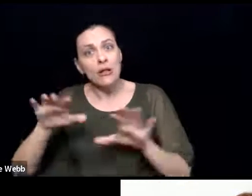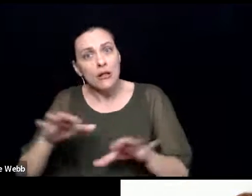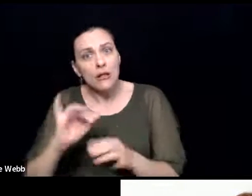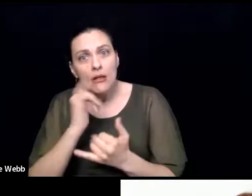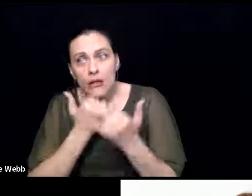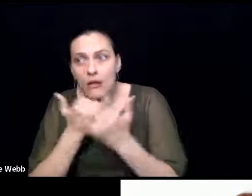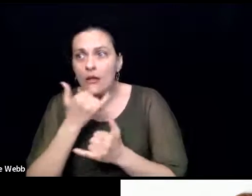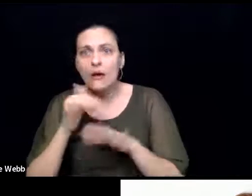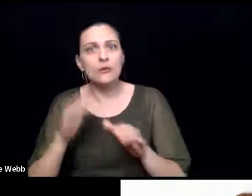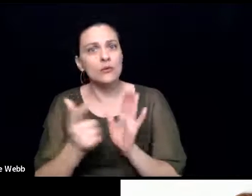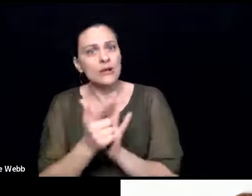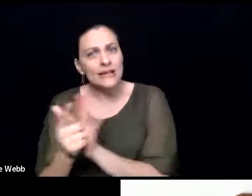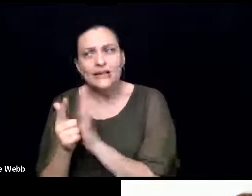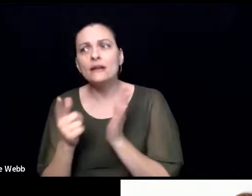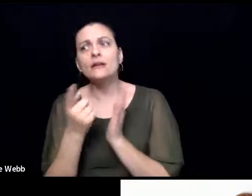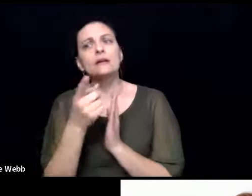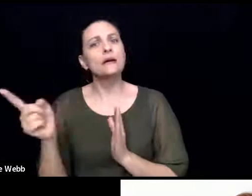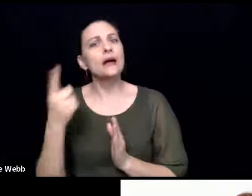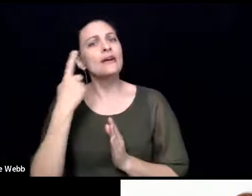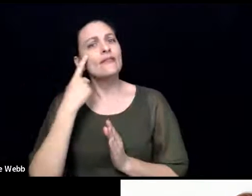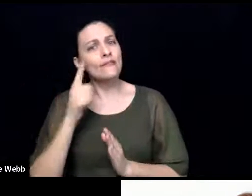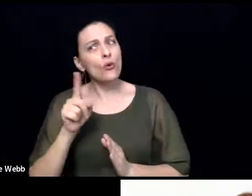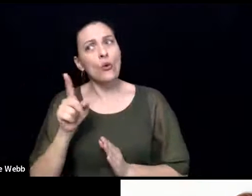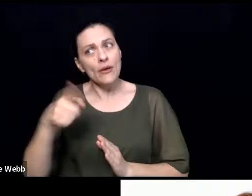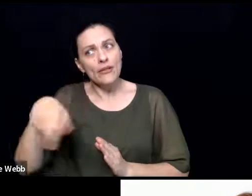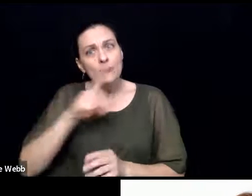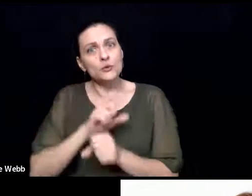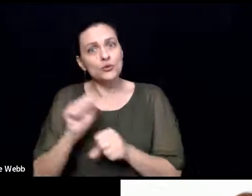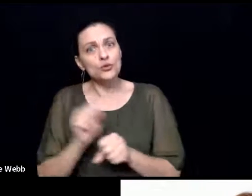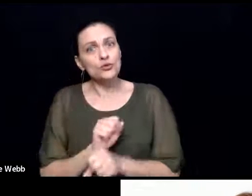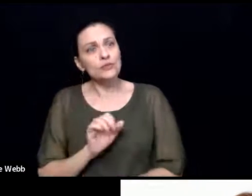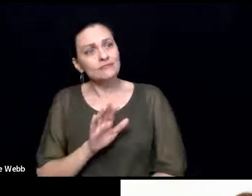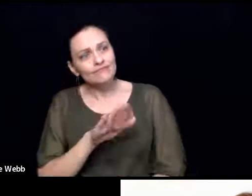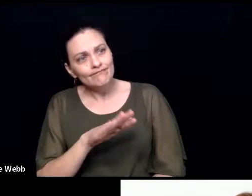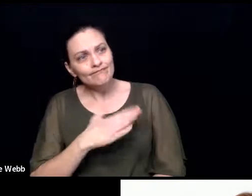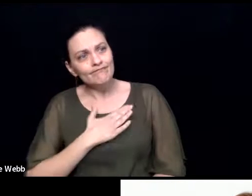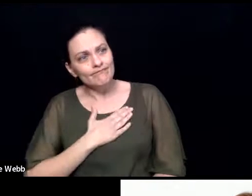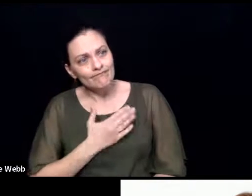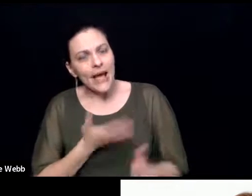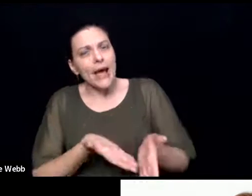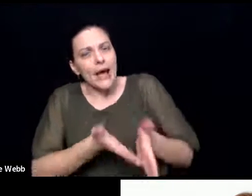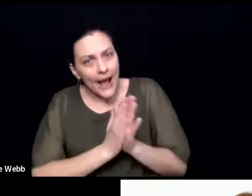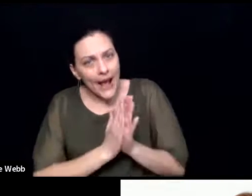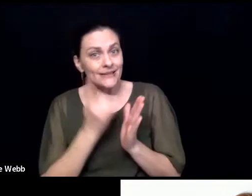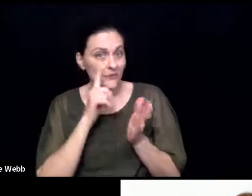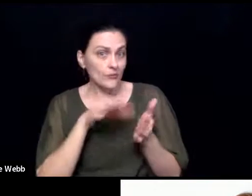I think the reason they went for this in South Africa is because they really wanted to make sure